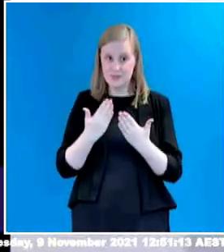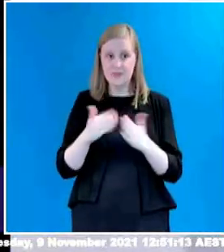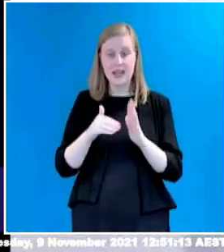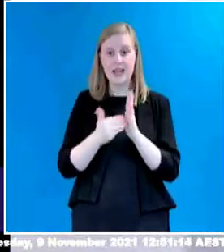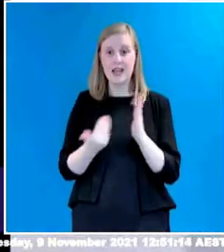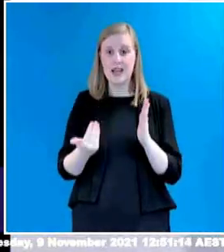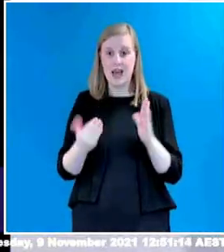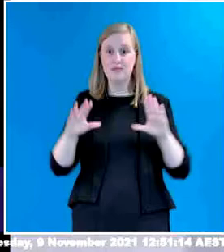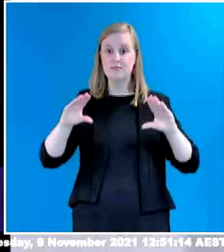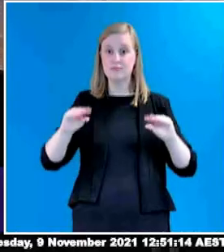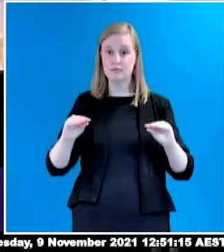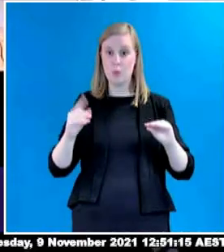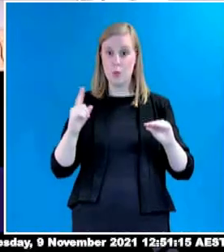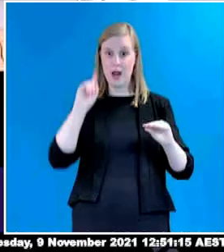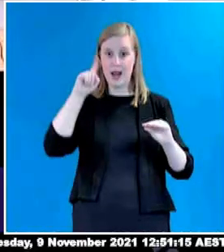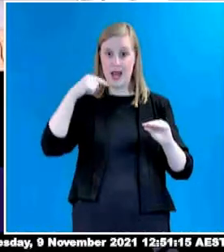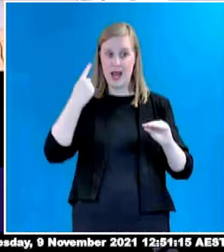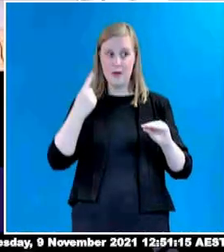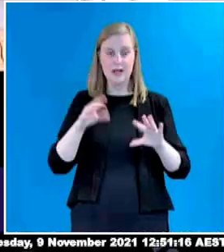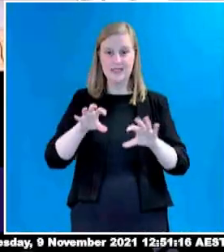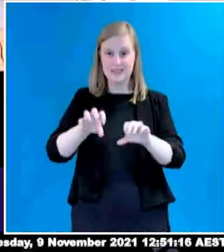Can I tender some material.